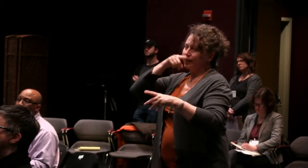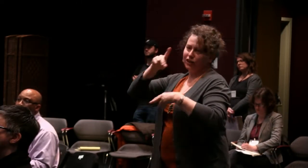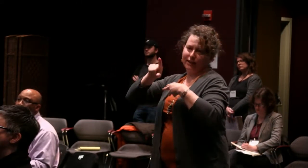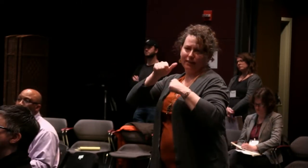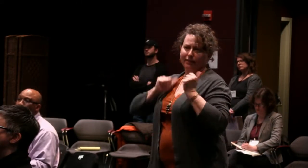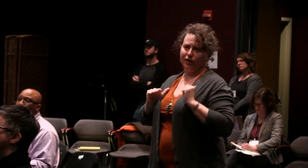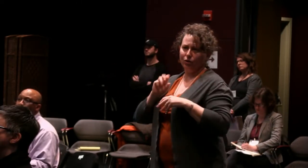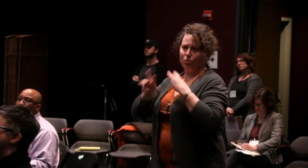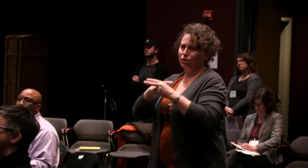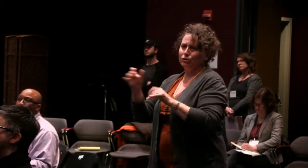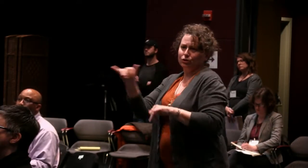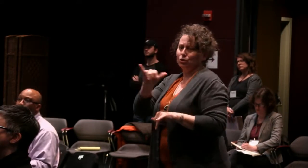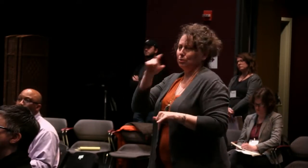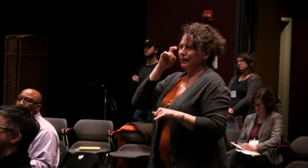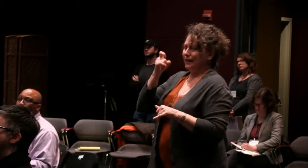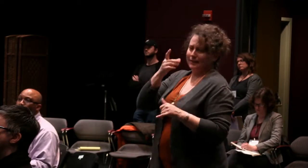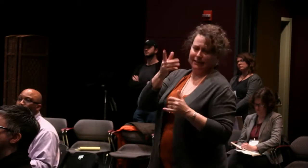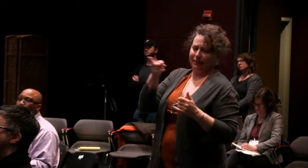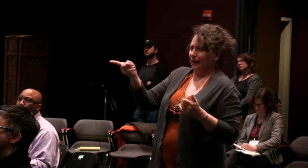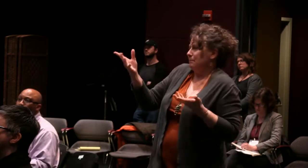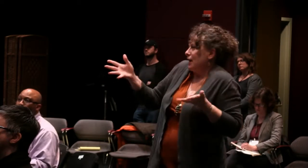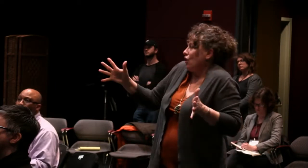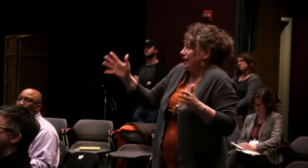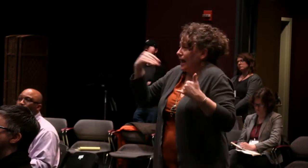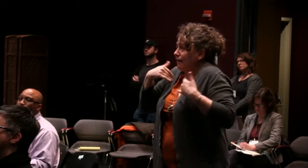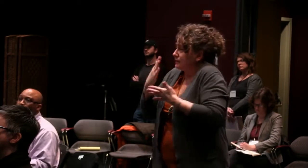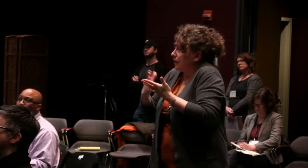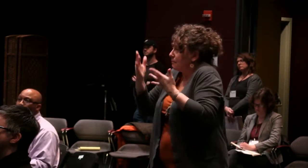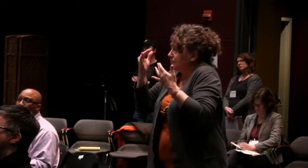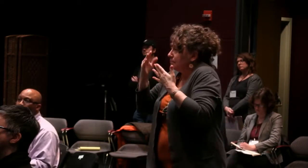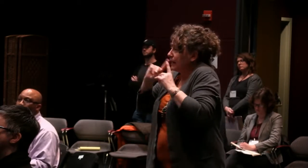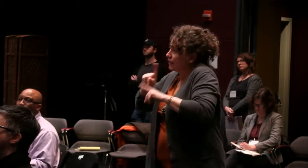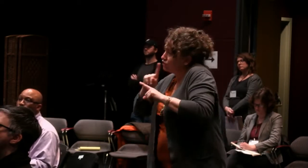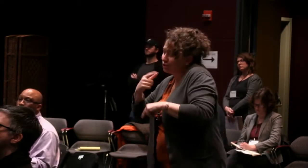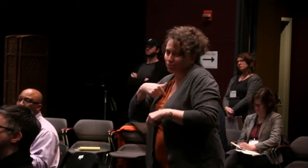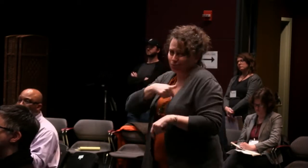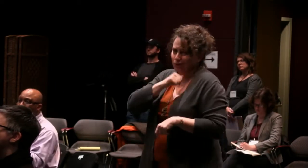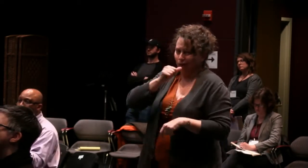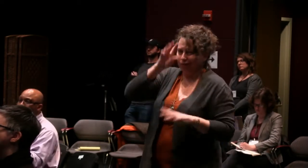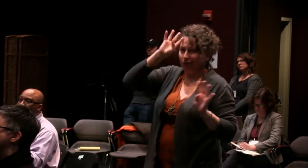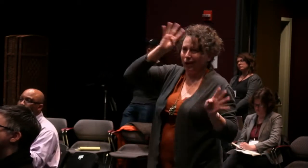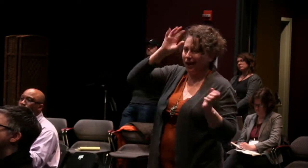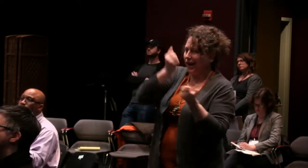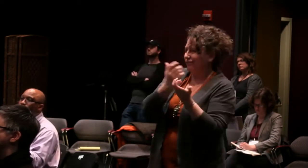We need to understand what's happening in the community of hearing people to see as well,